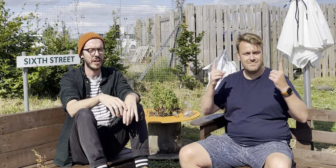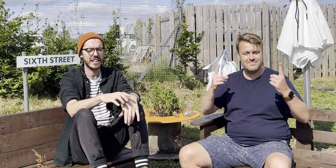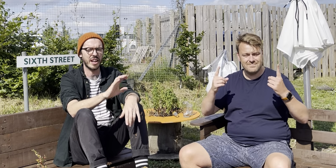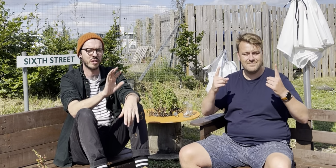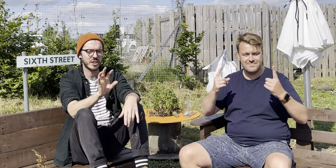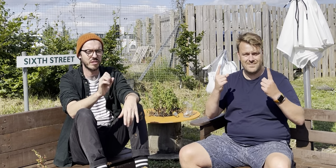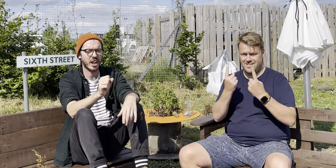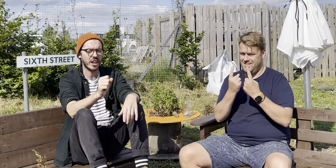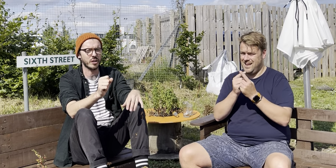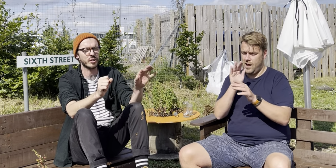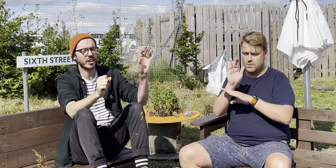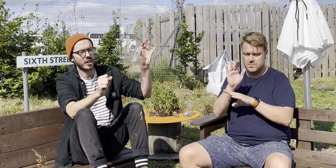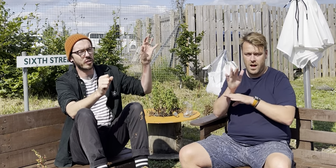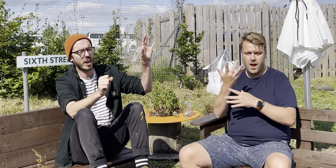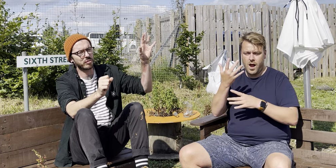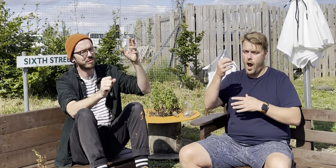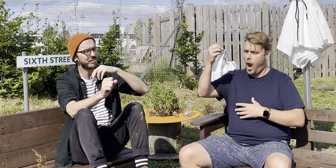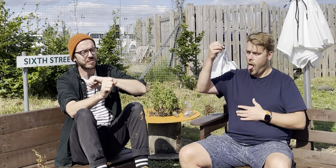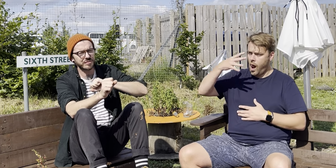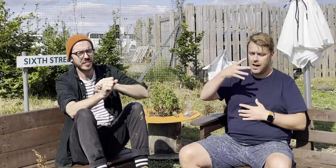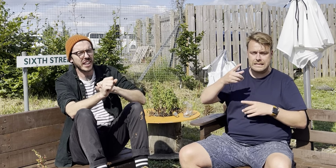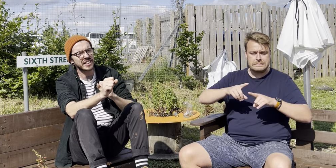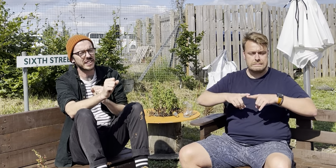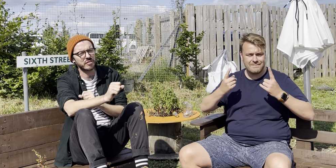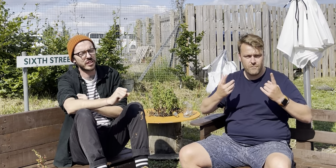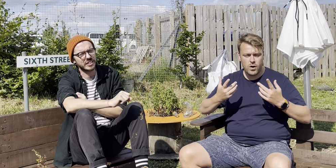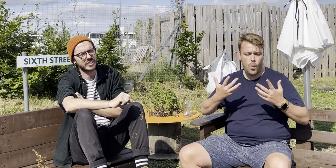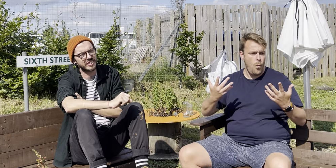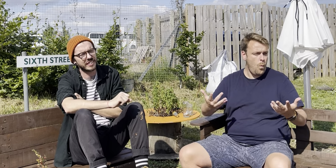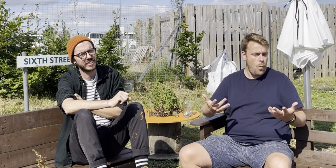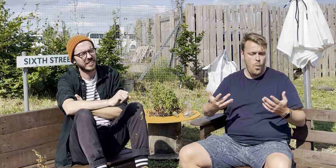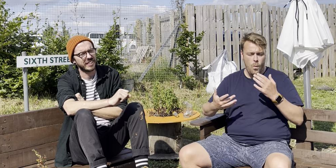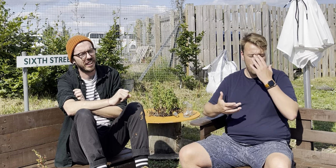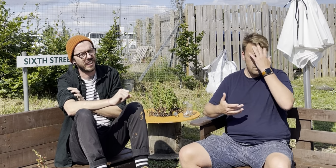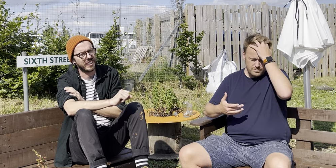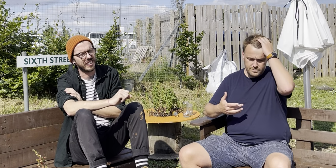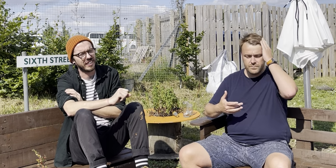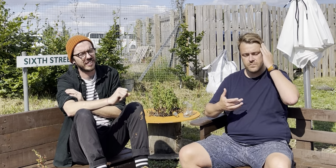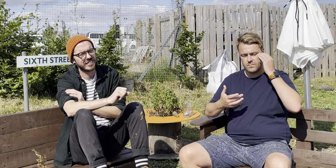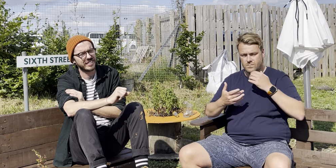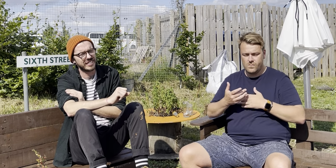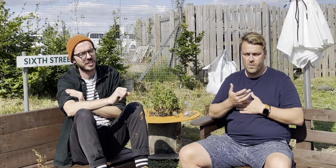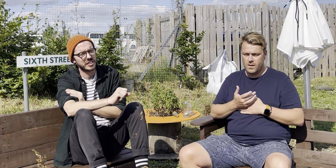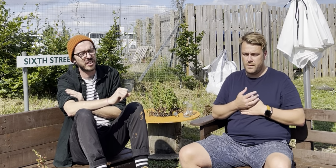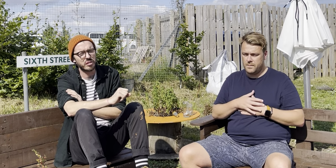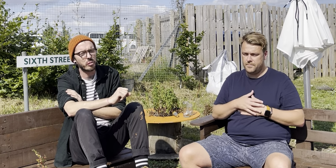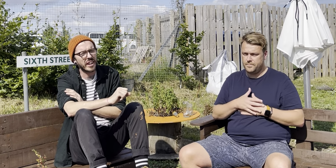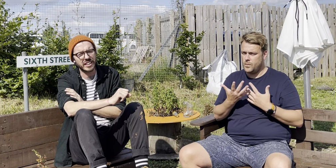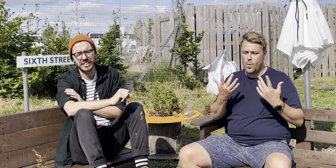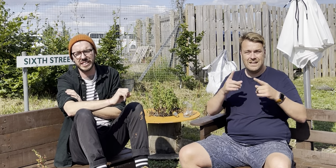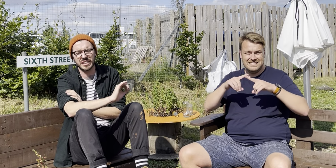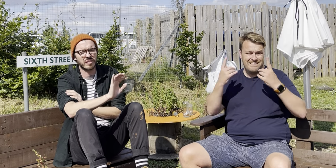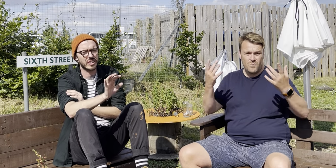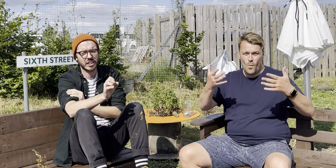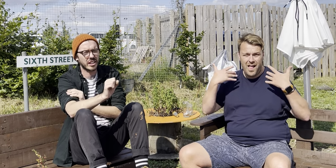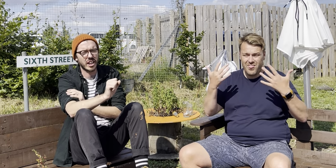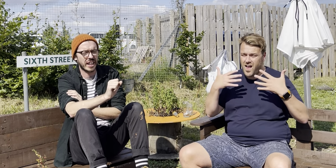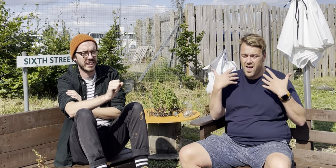in levels of light or you know um different uh different weathers and different lighting